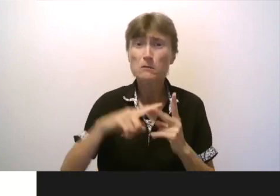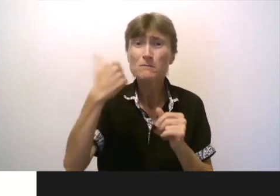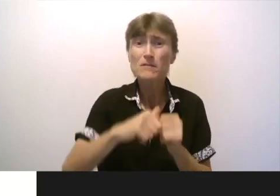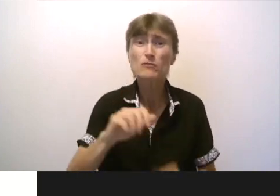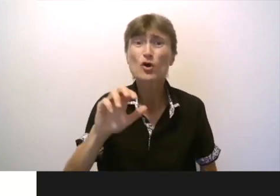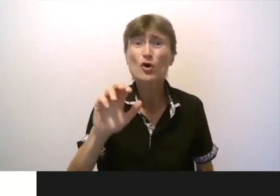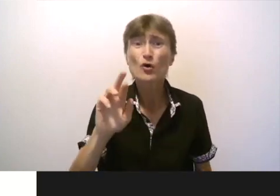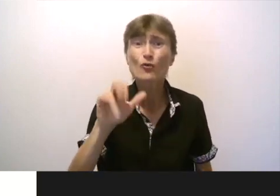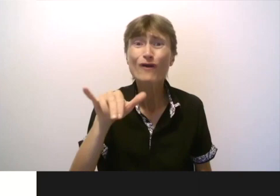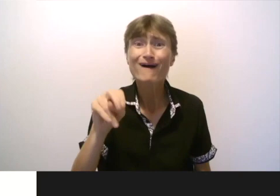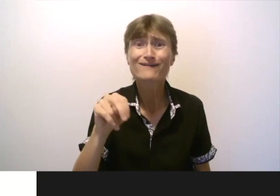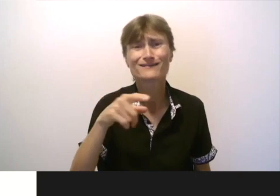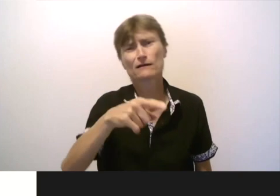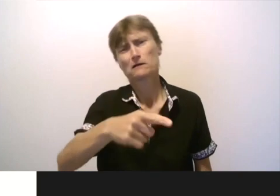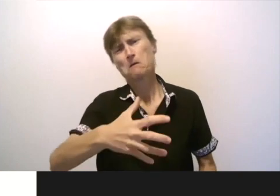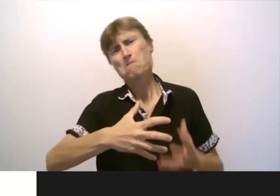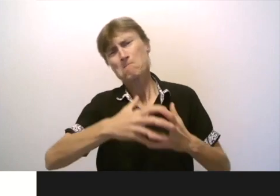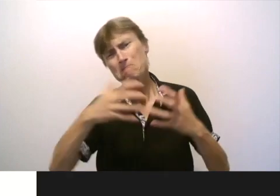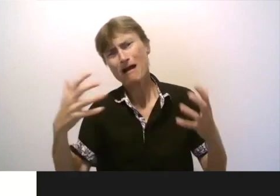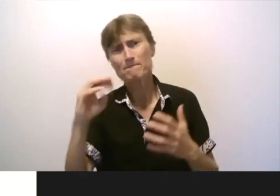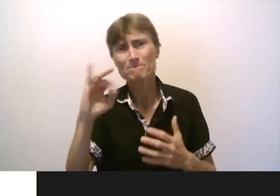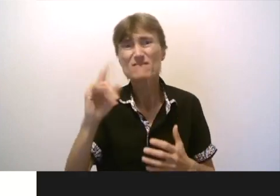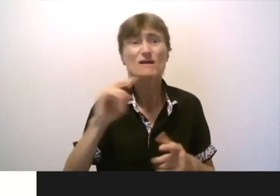for everyone to raise their voice to write the letters to speak to their mps